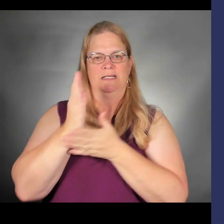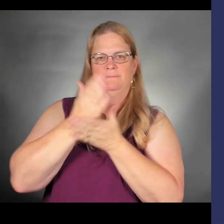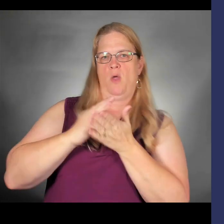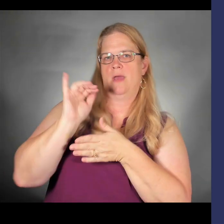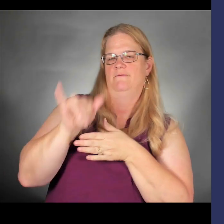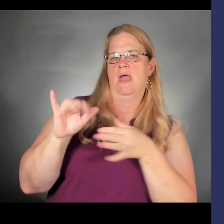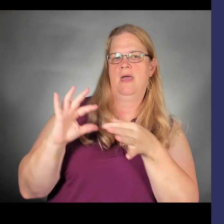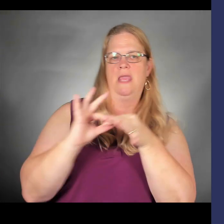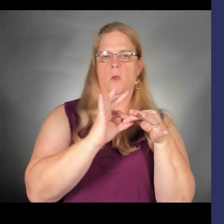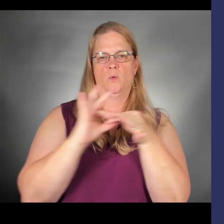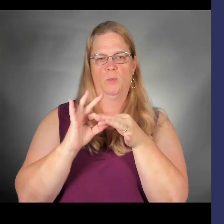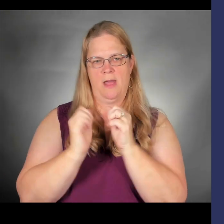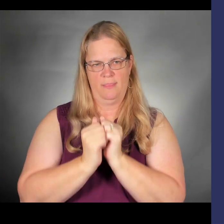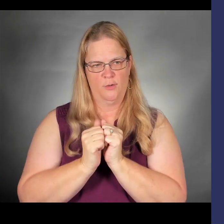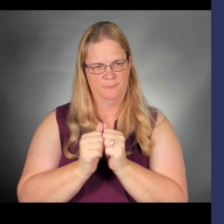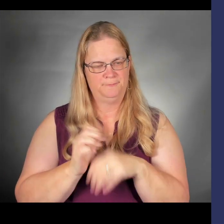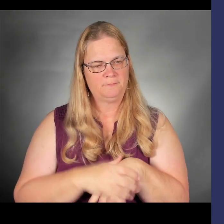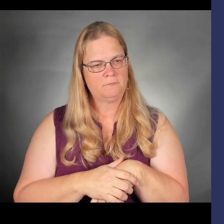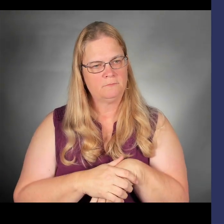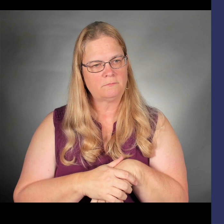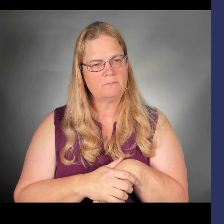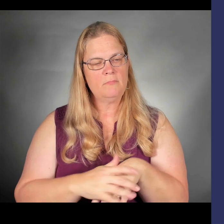so positive self-worth ties into that.